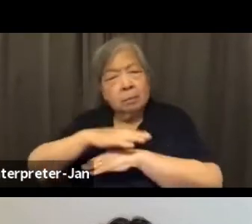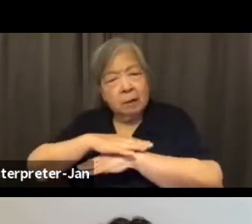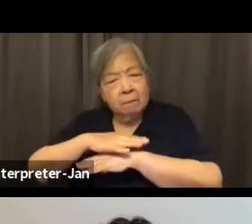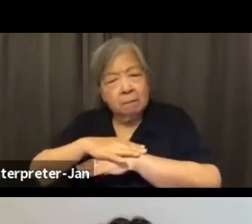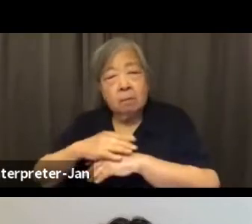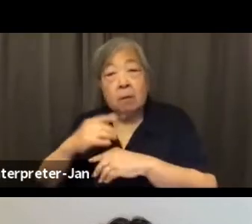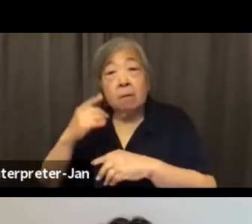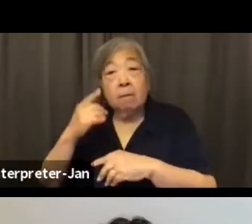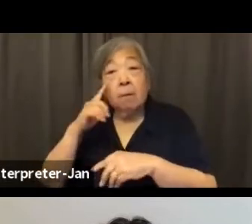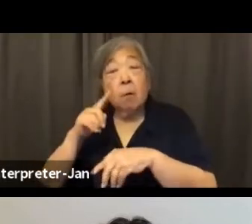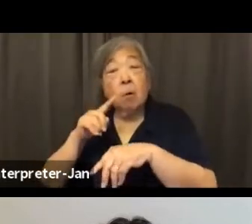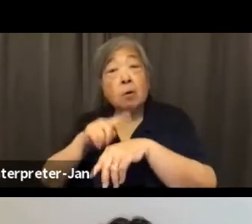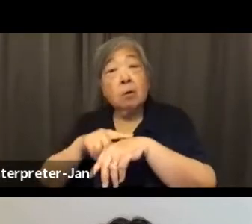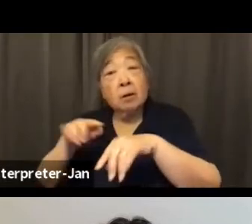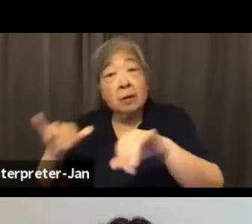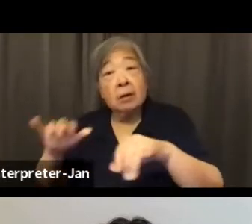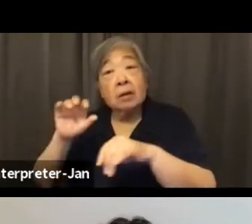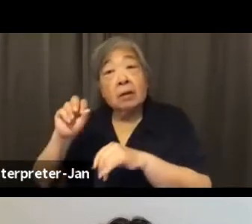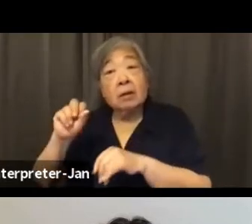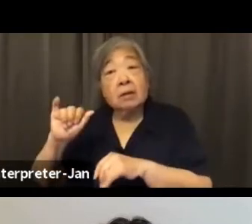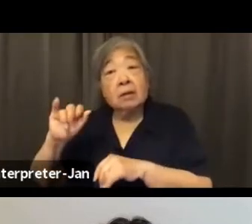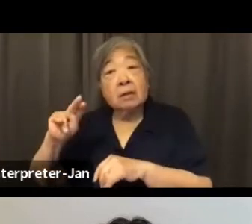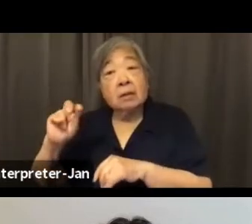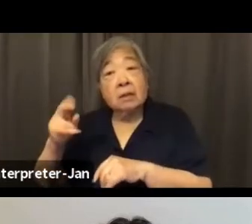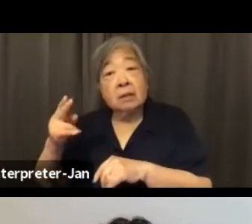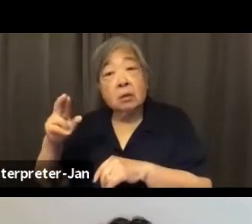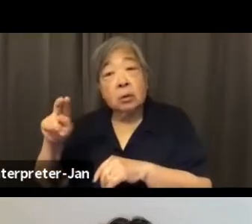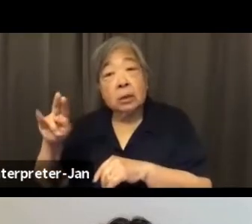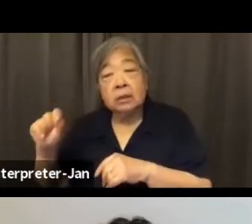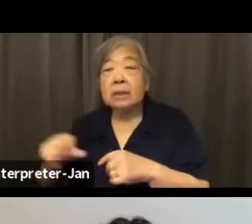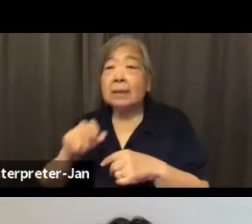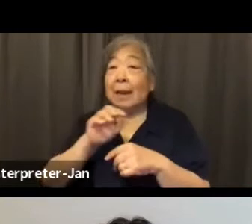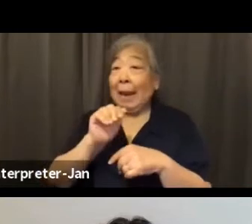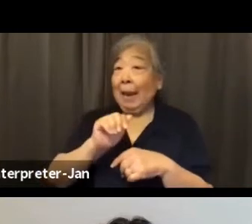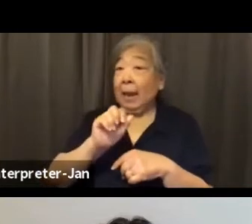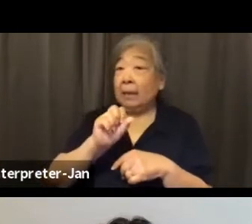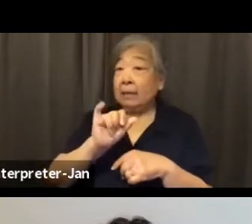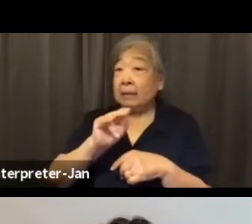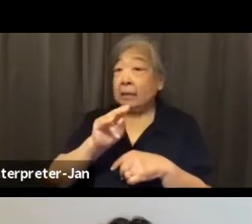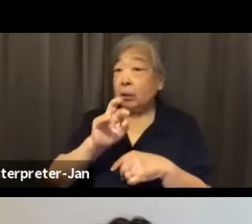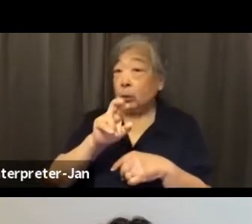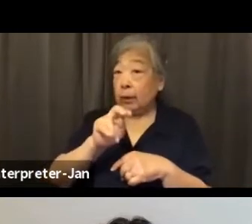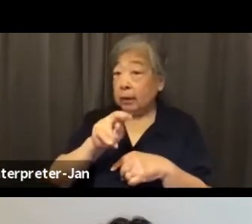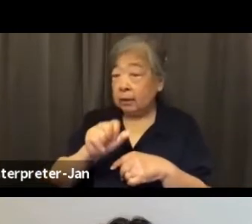learning so live or not live learning. And we would then give feedback.